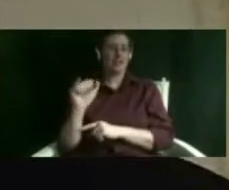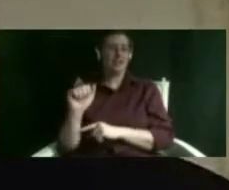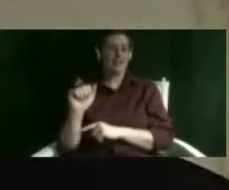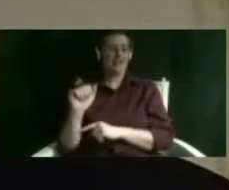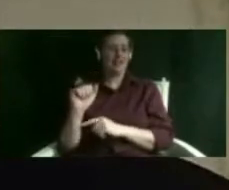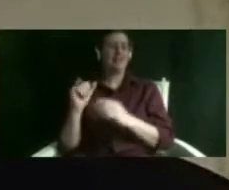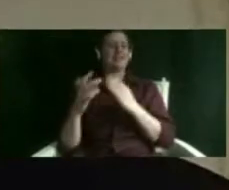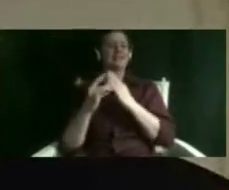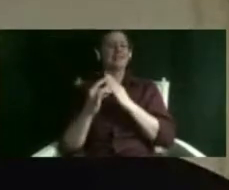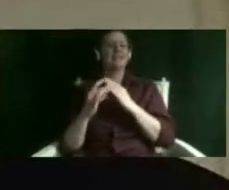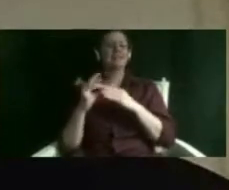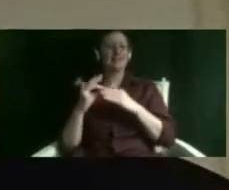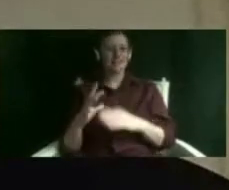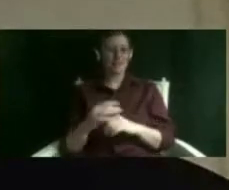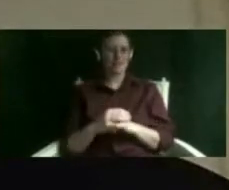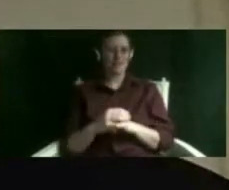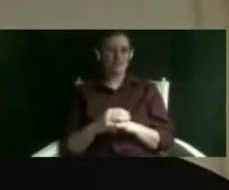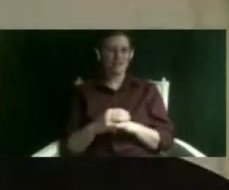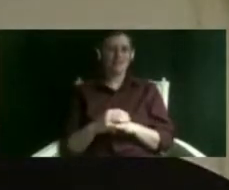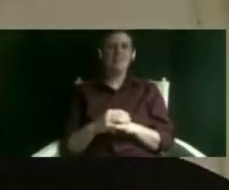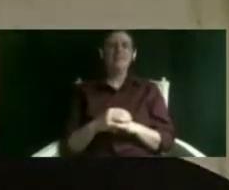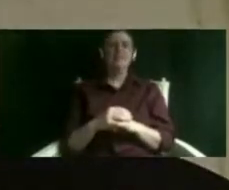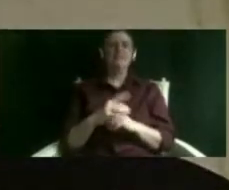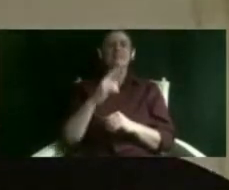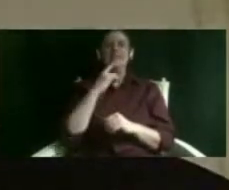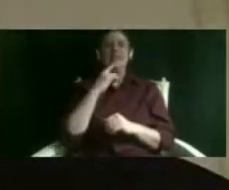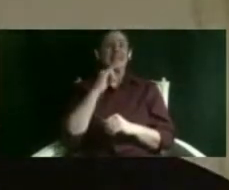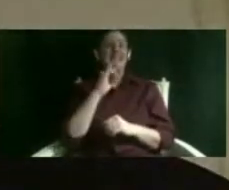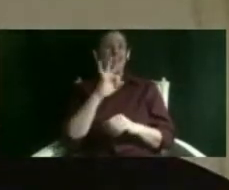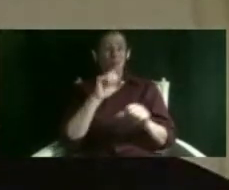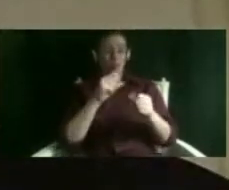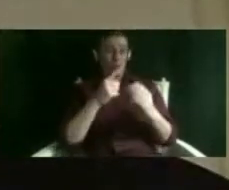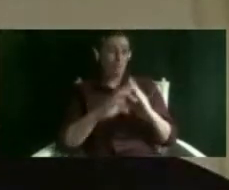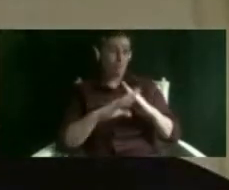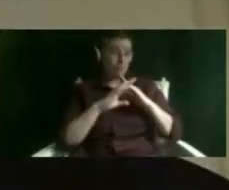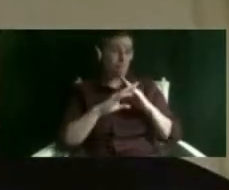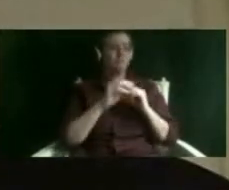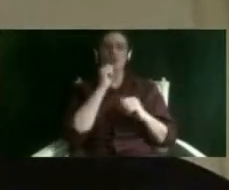don't come out to your family via the media so i knew that before this article came out i needed to